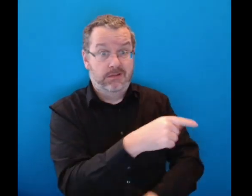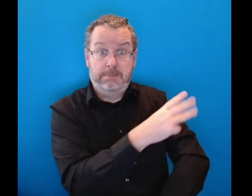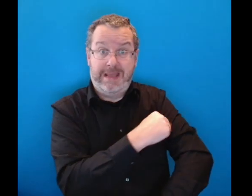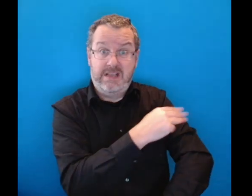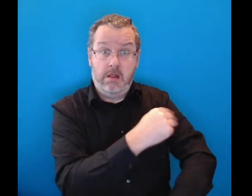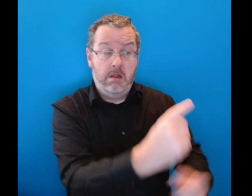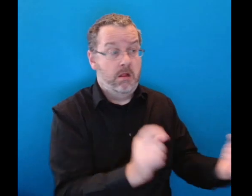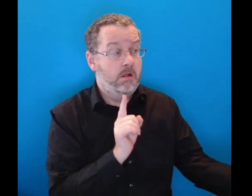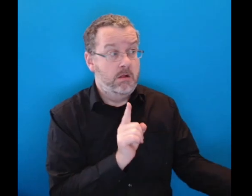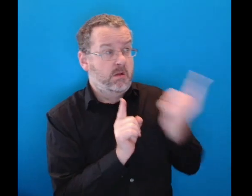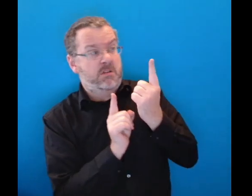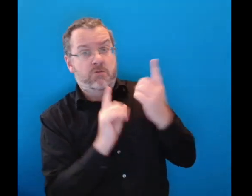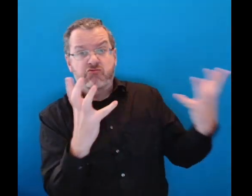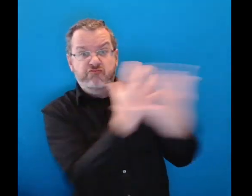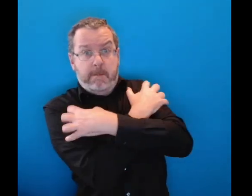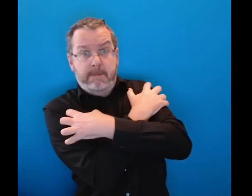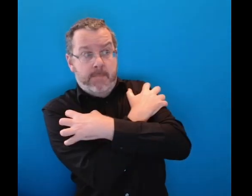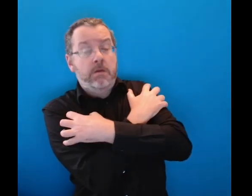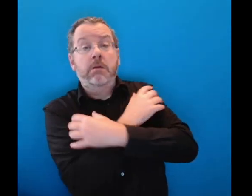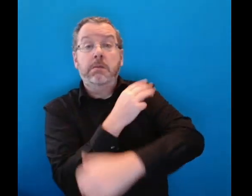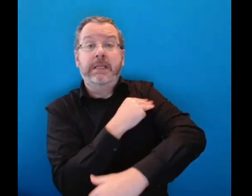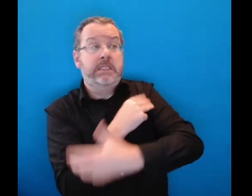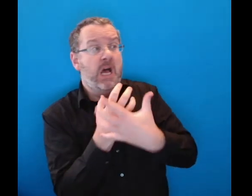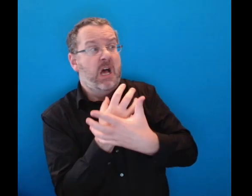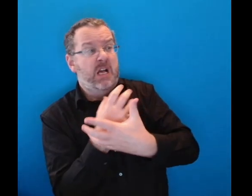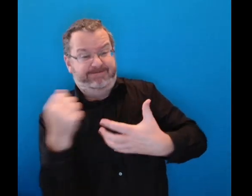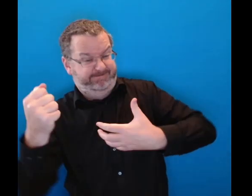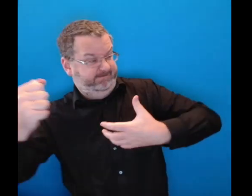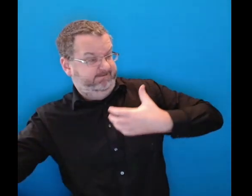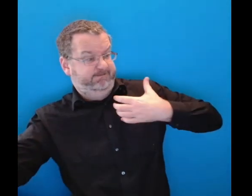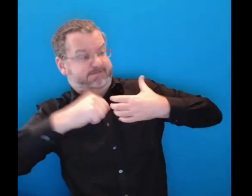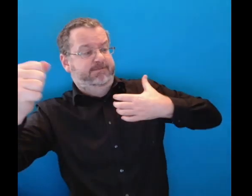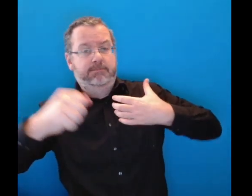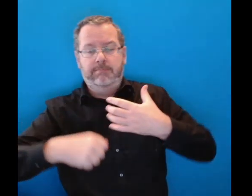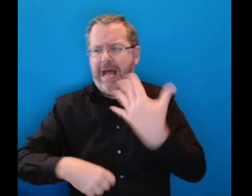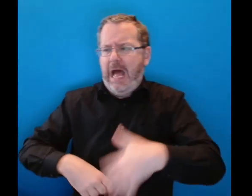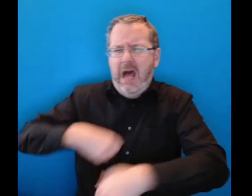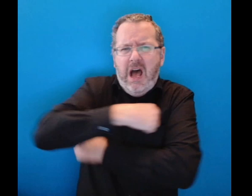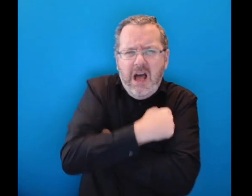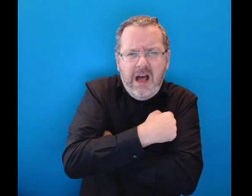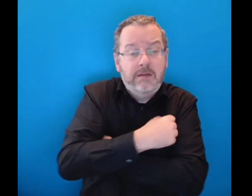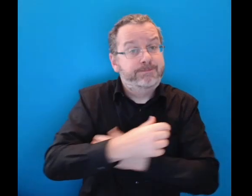When Michael was gripping him "in the most determined fashion", Creedon had struck Michael on the knuckles.